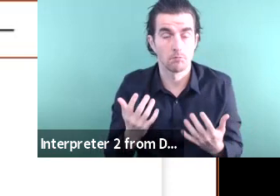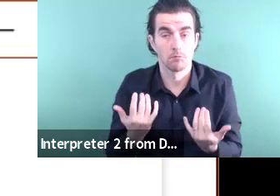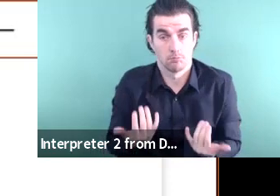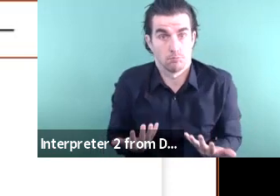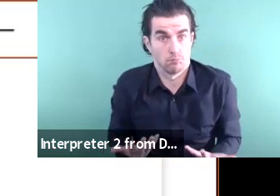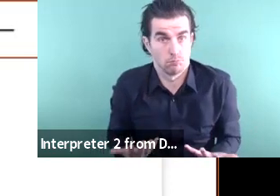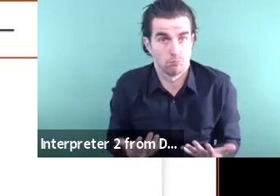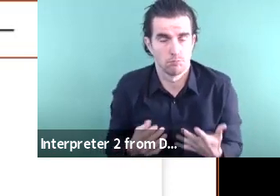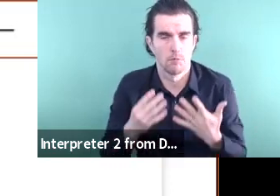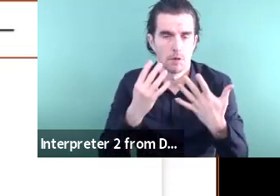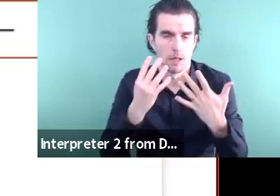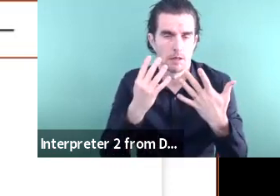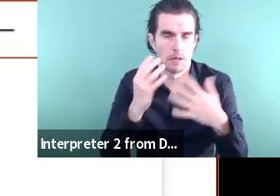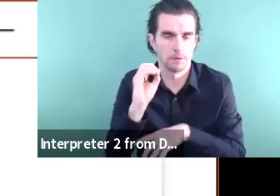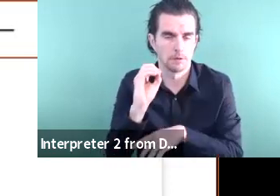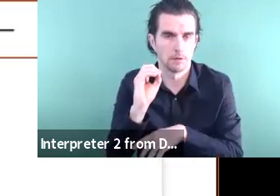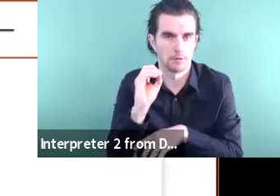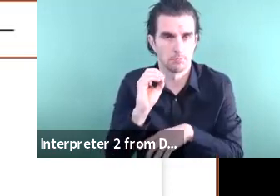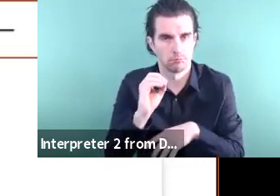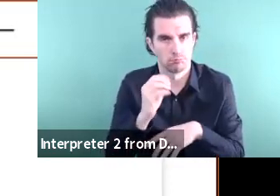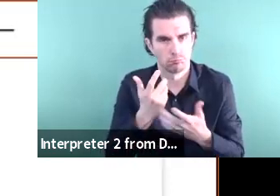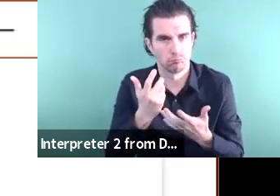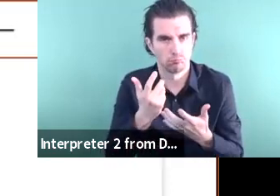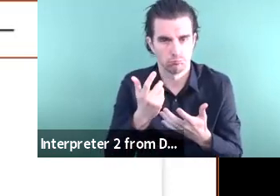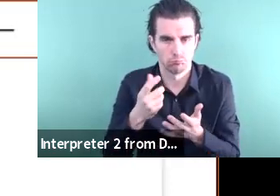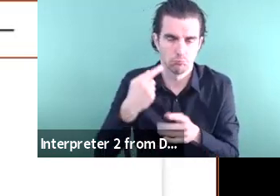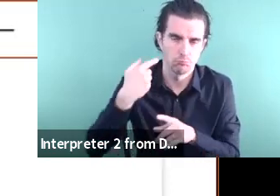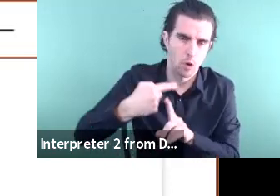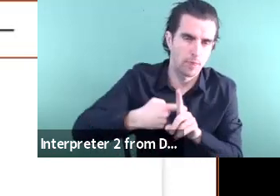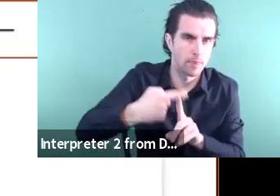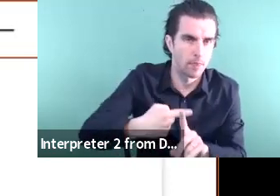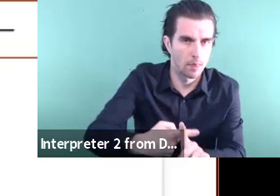the whole idea of the disability allowance scheme was we need to support people with